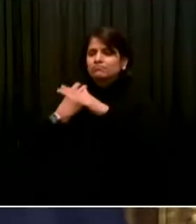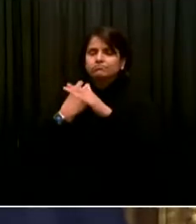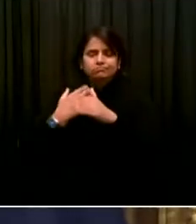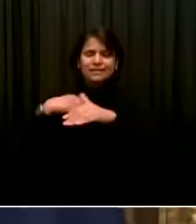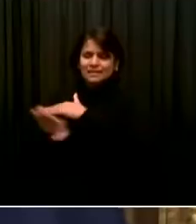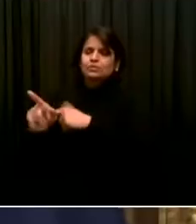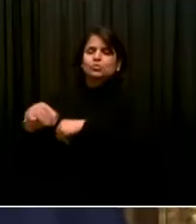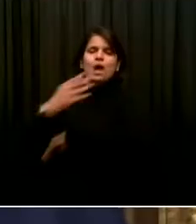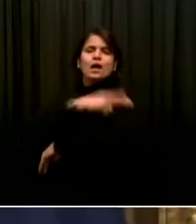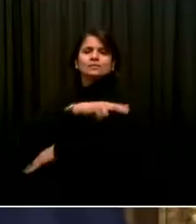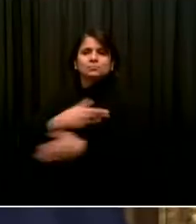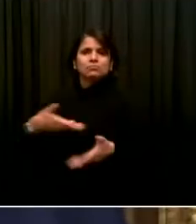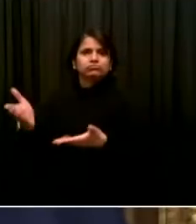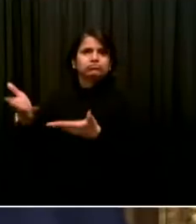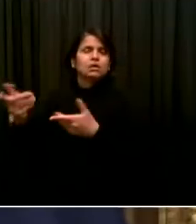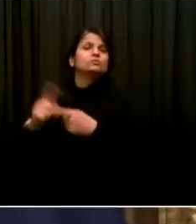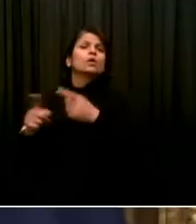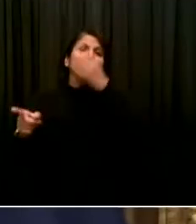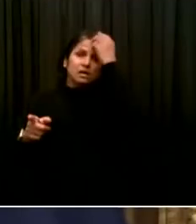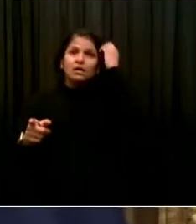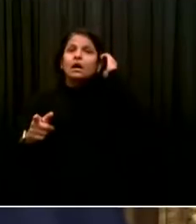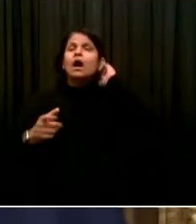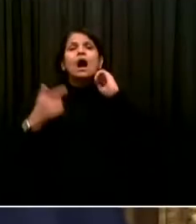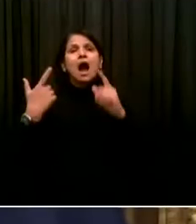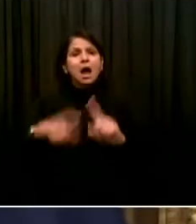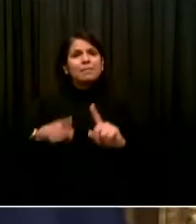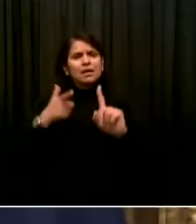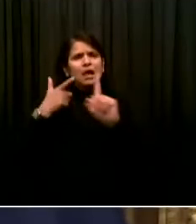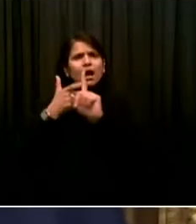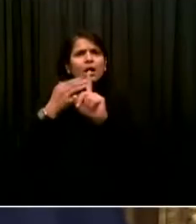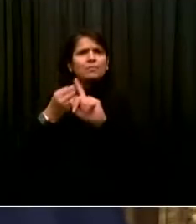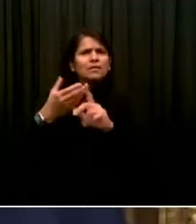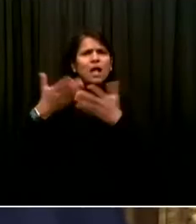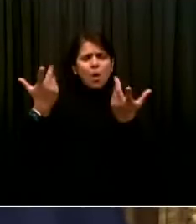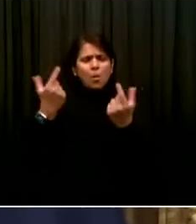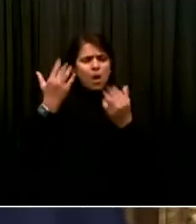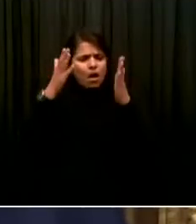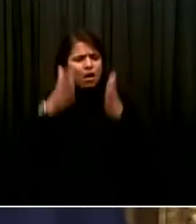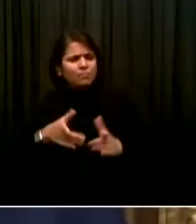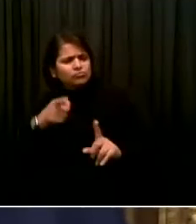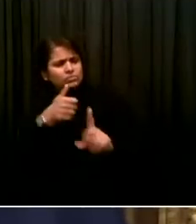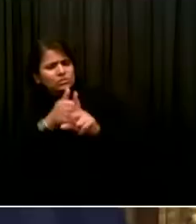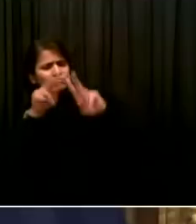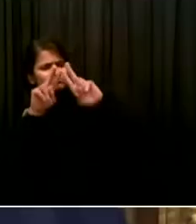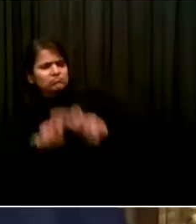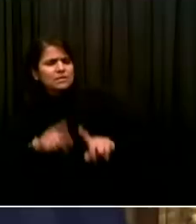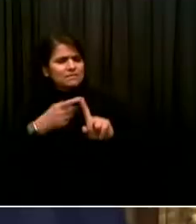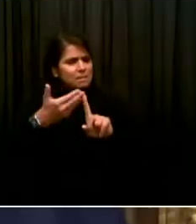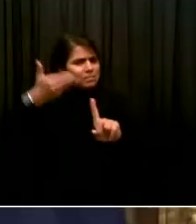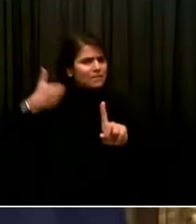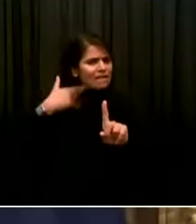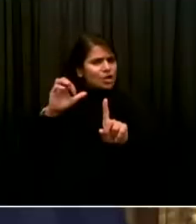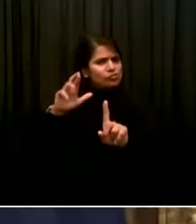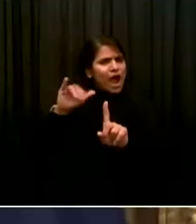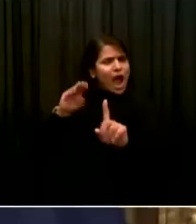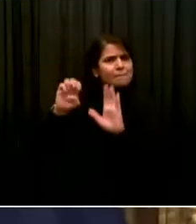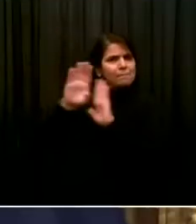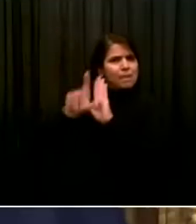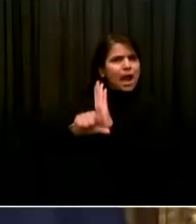THESE INDIVIDUALS AND INDIVIDUALS WHO ENTER OUR HOSPITAL SYSTEM WITH CRIMINAL OR